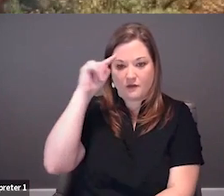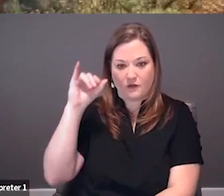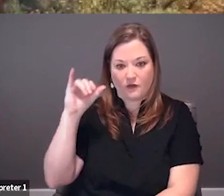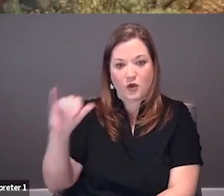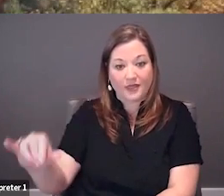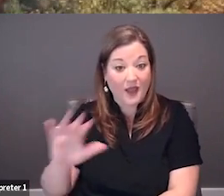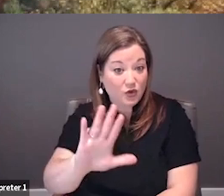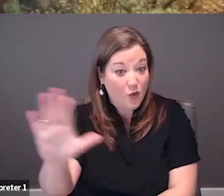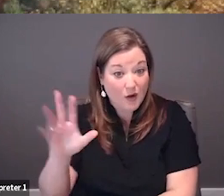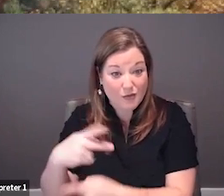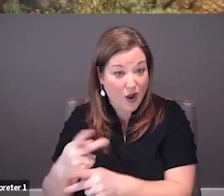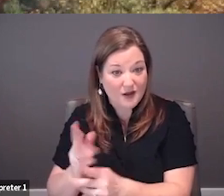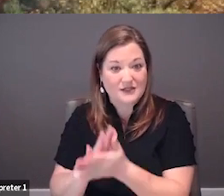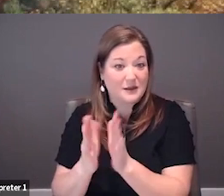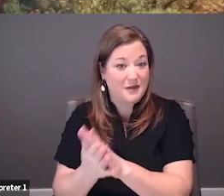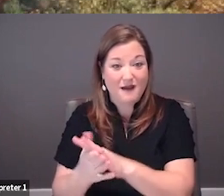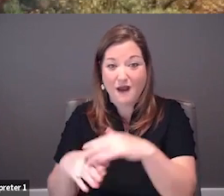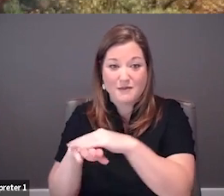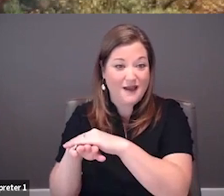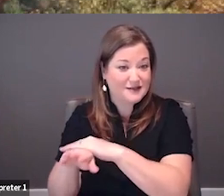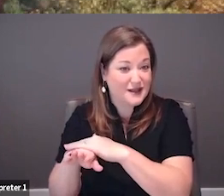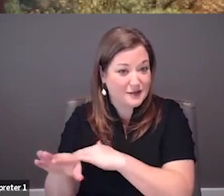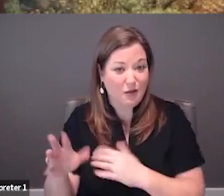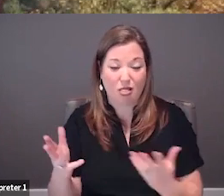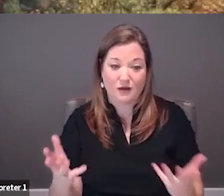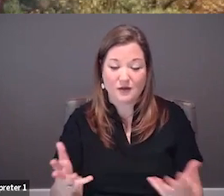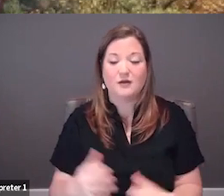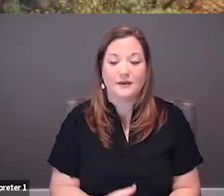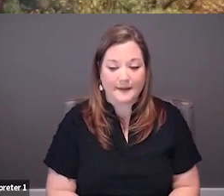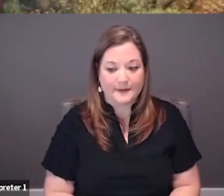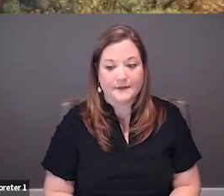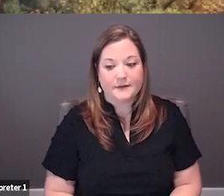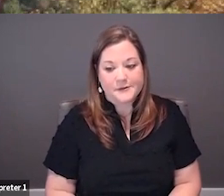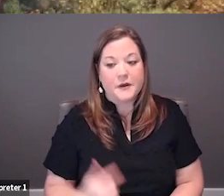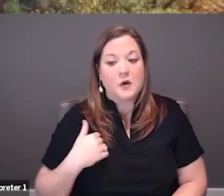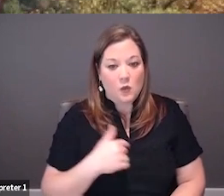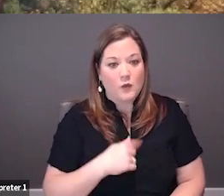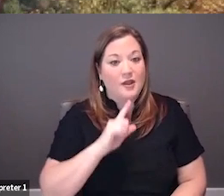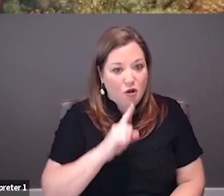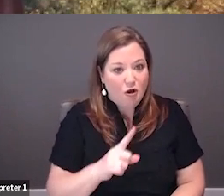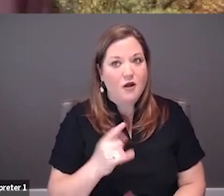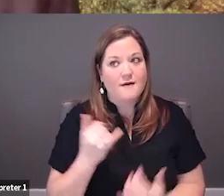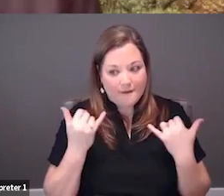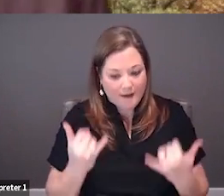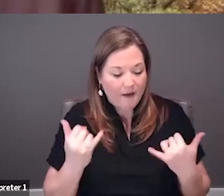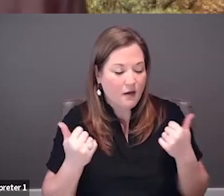your product accessible or moving towards a place where you can maintain an accessible product.